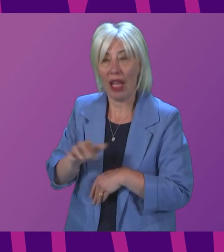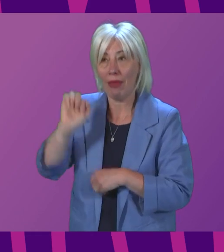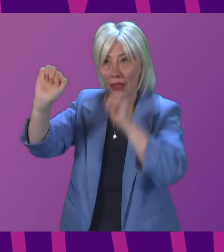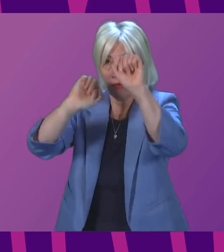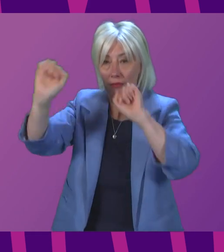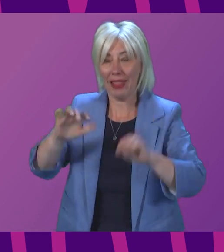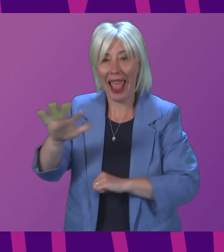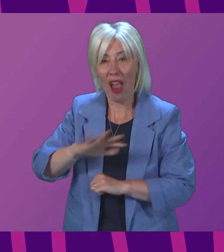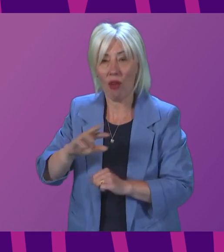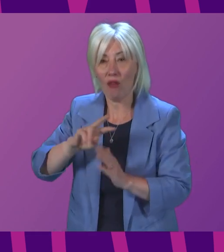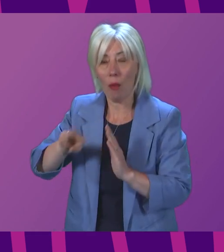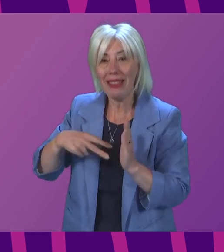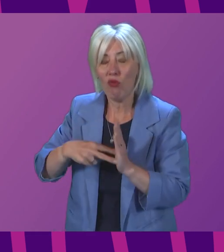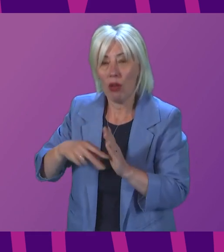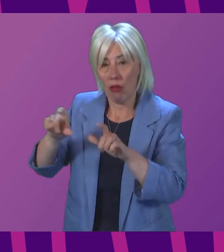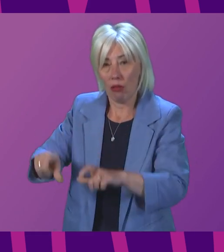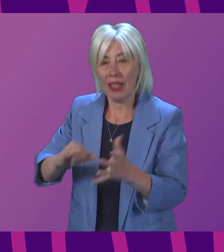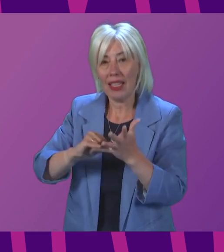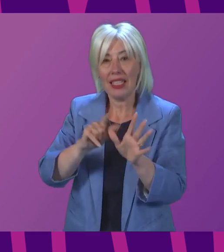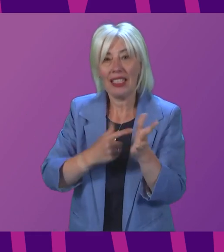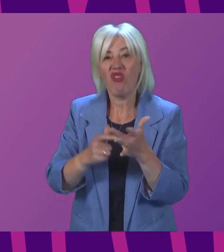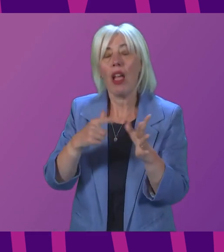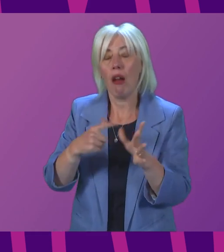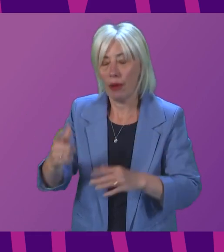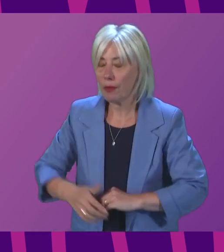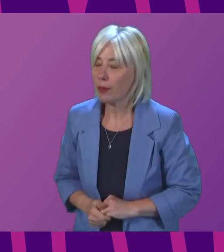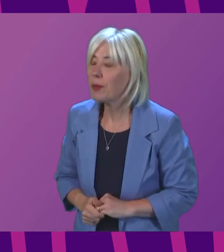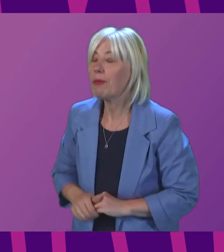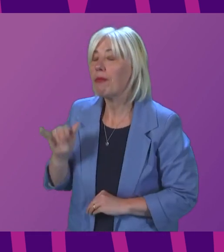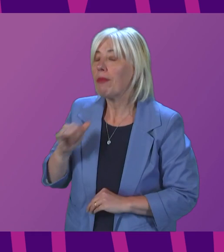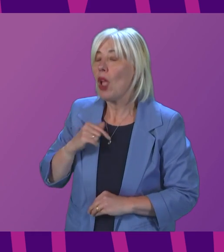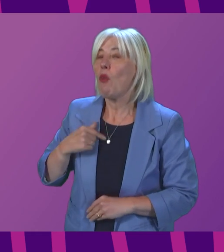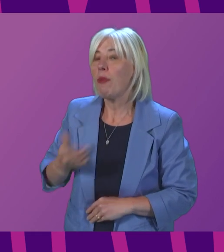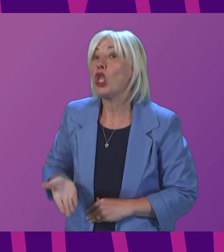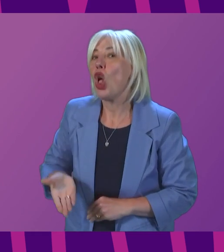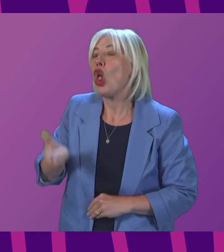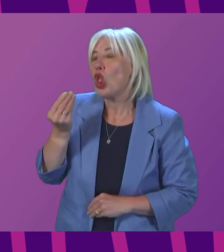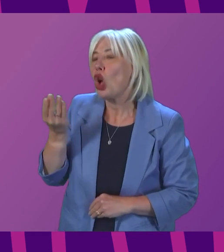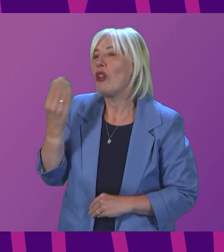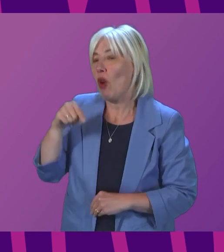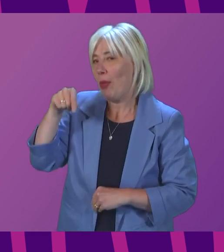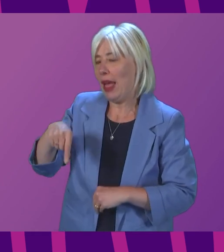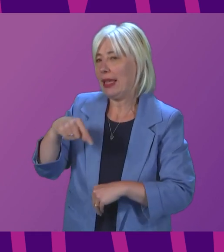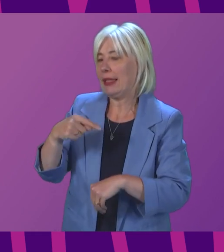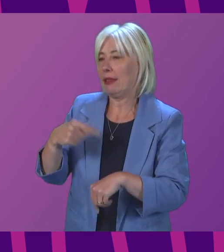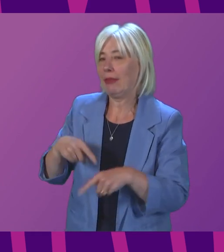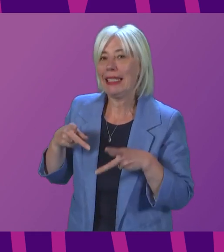area? As I said yesterday, we are drawing very heavily on the lessons from the Syrian resettlement scheme.